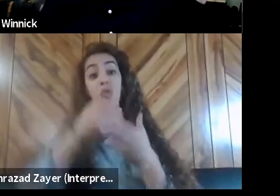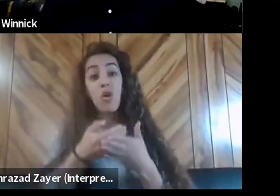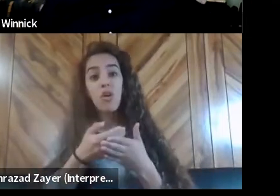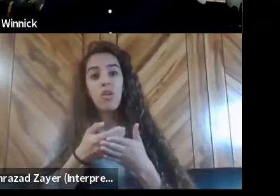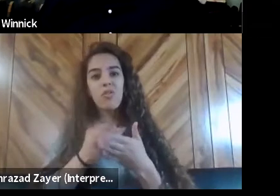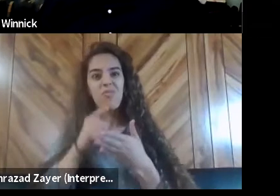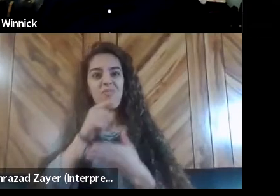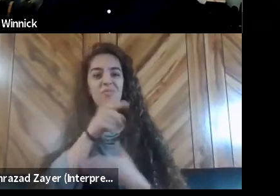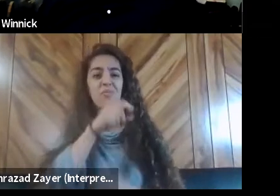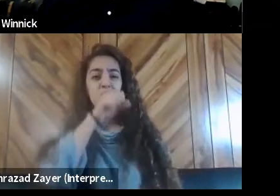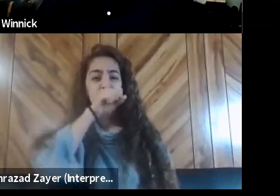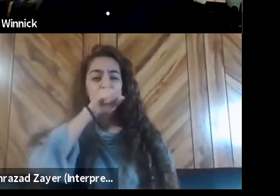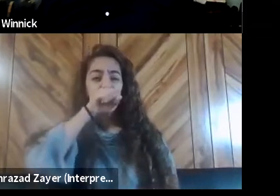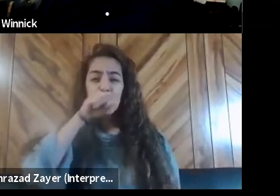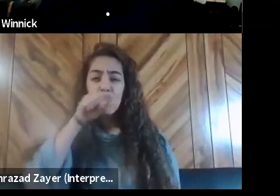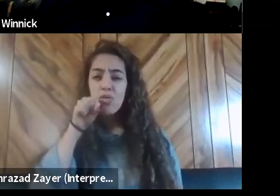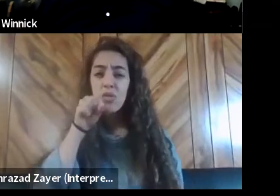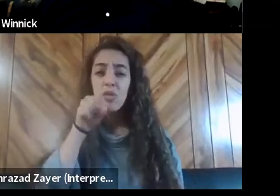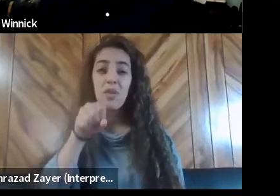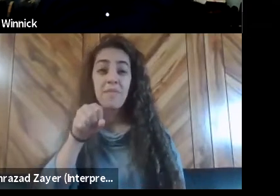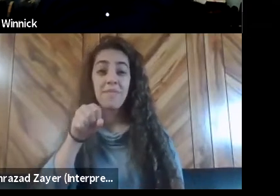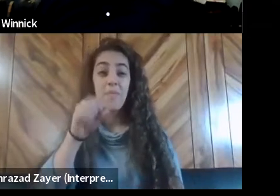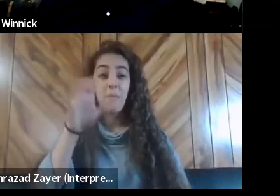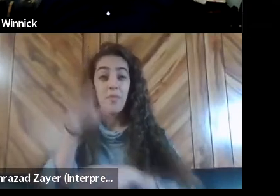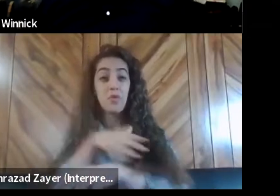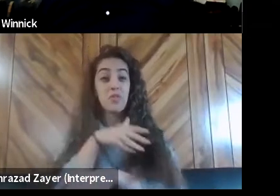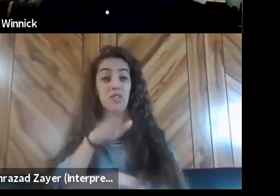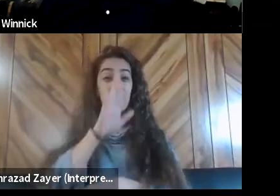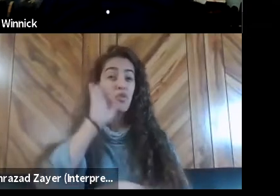So she will sing at the top of her lungs, she will watch